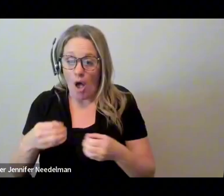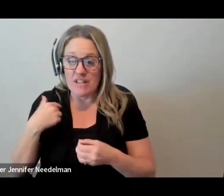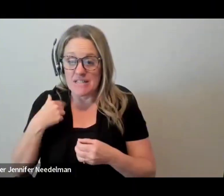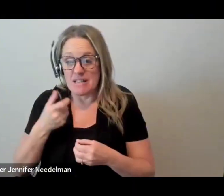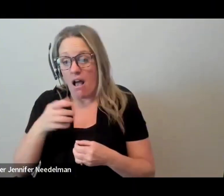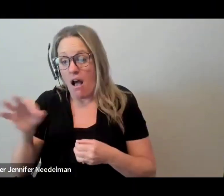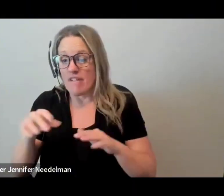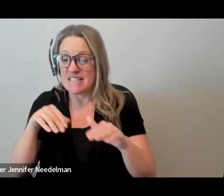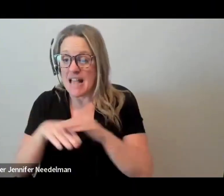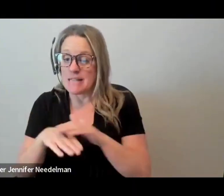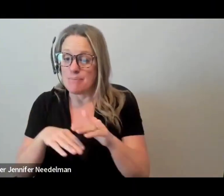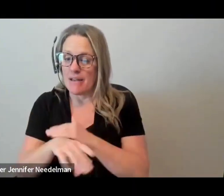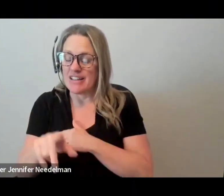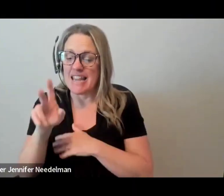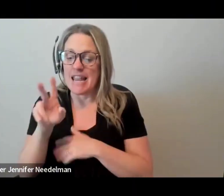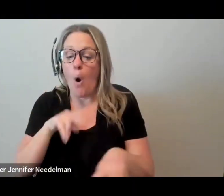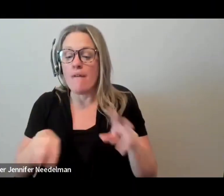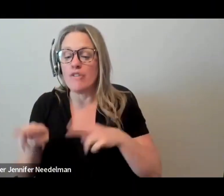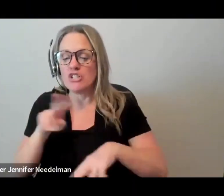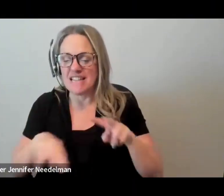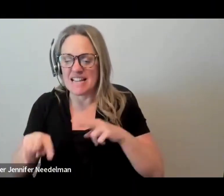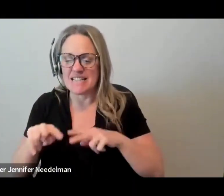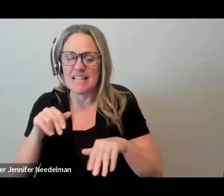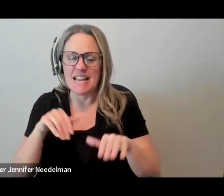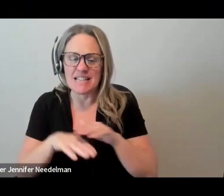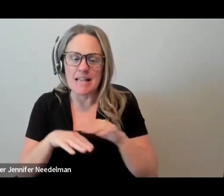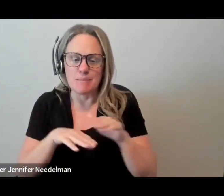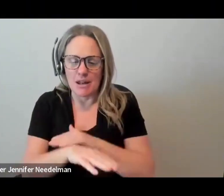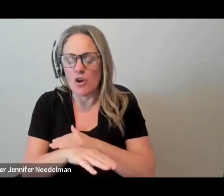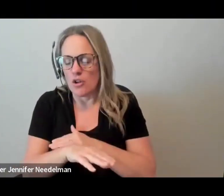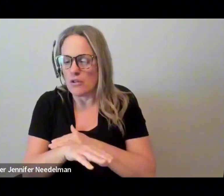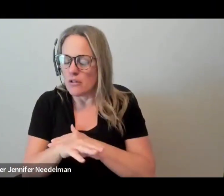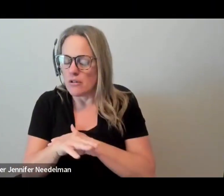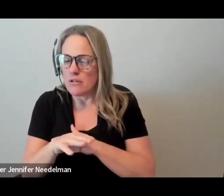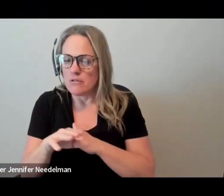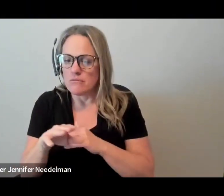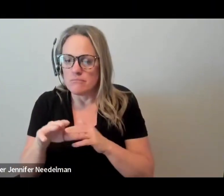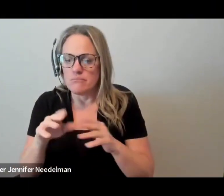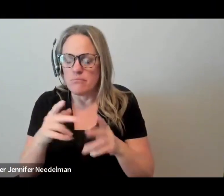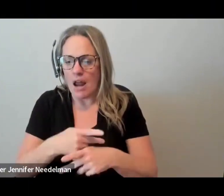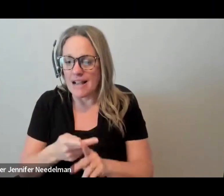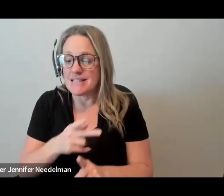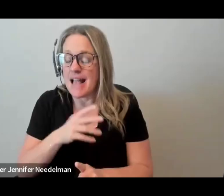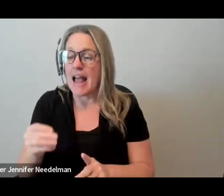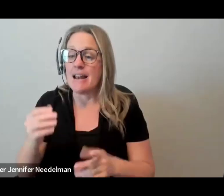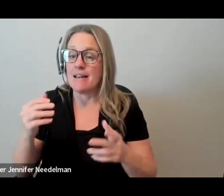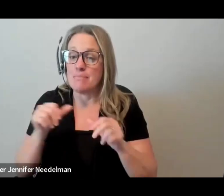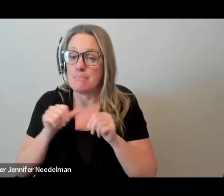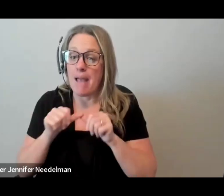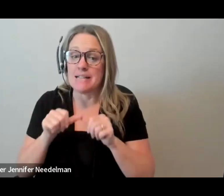he oversees accessible procurement practices and maintains a library of assistive technology resources